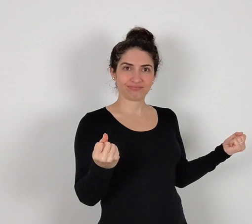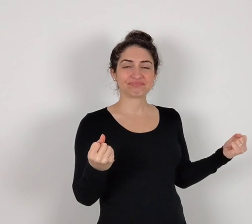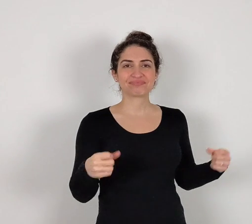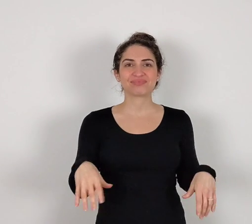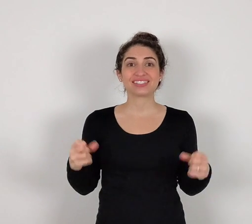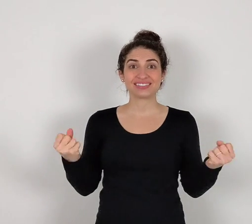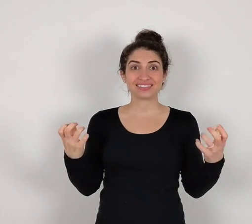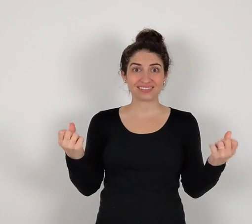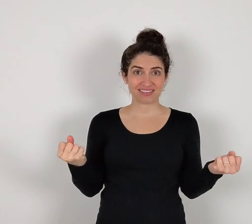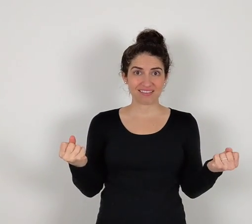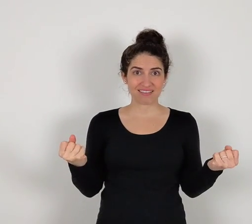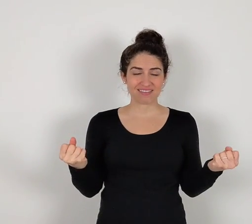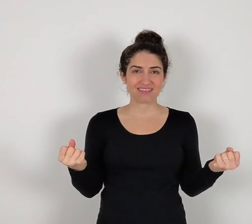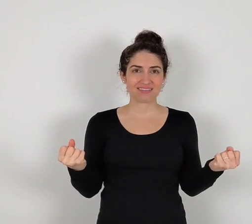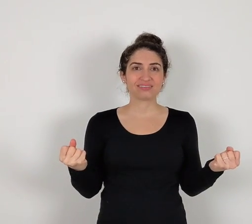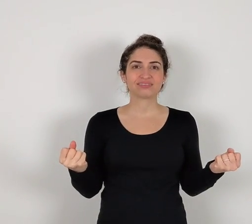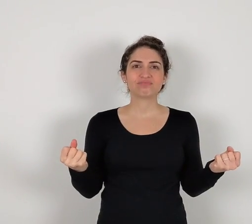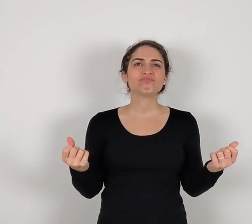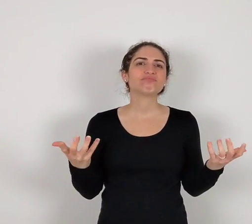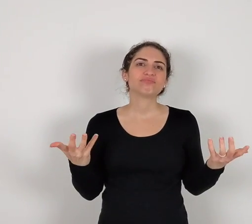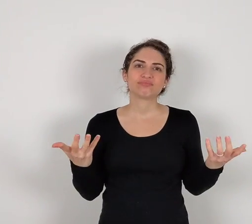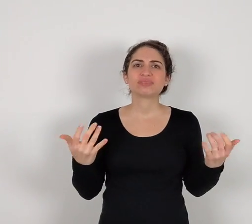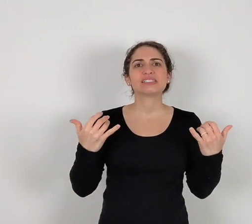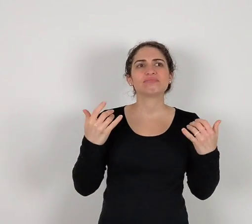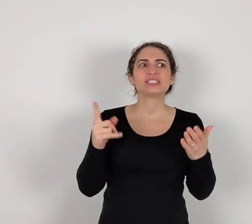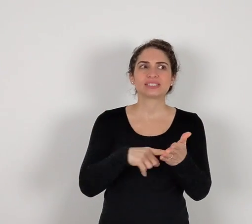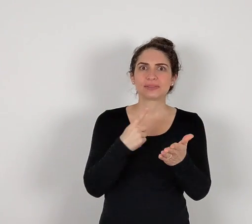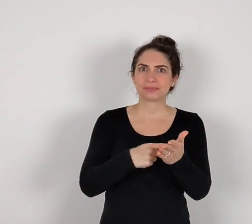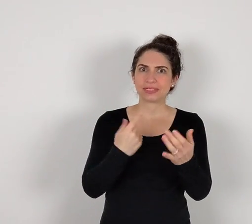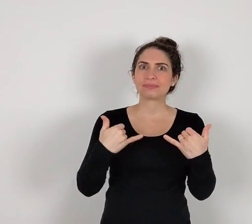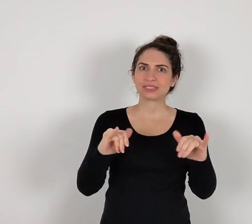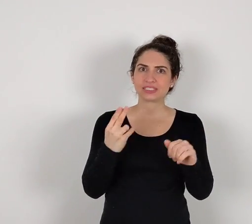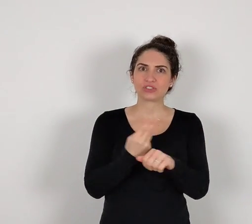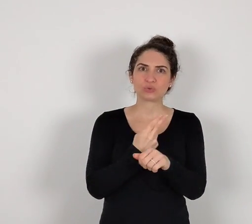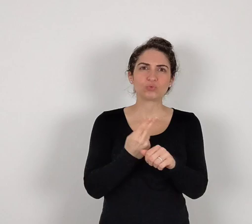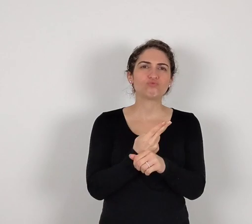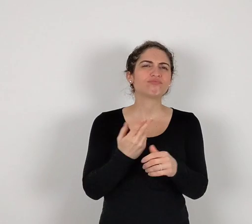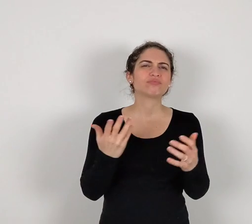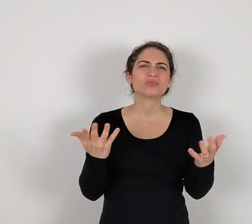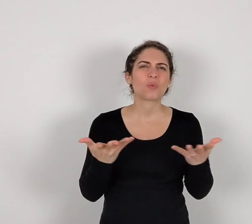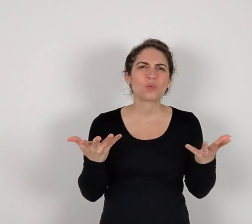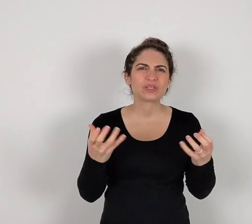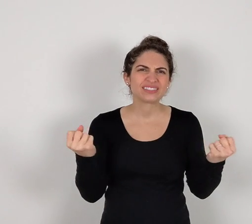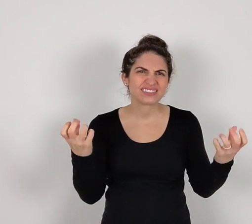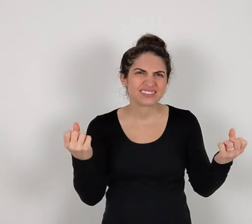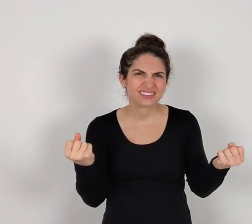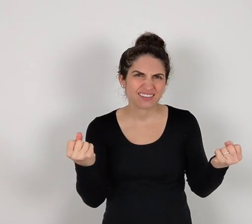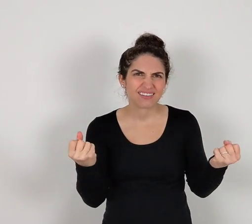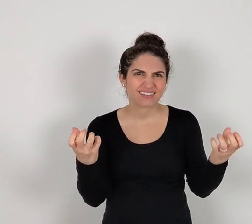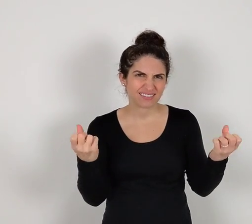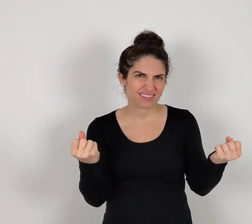Sign. Sometimes still used for what's the sign,